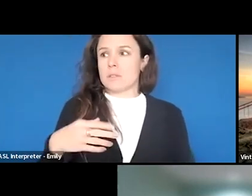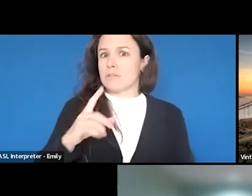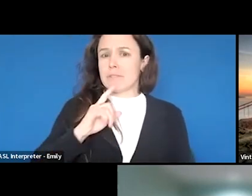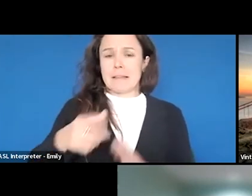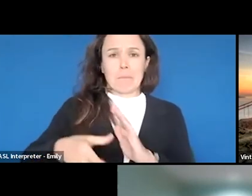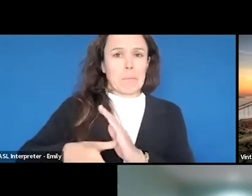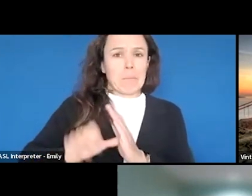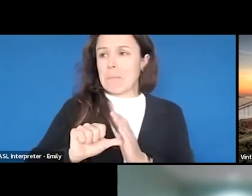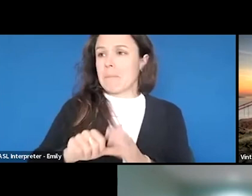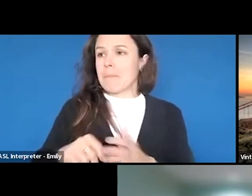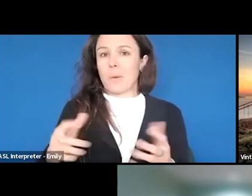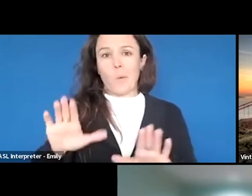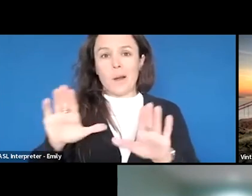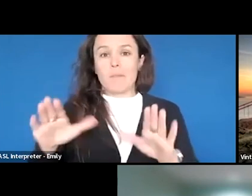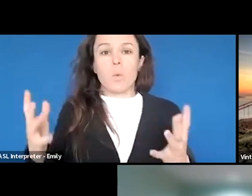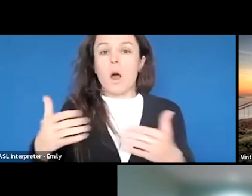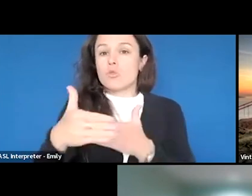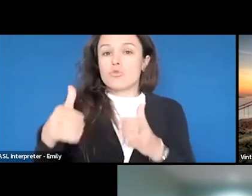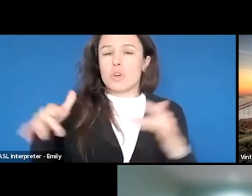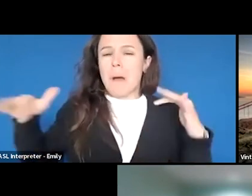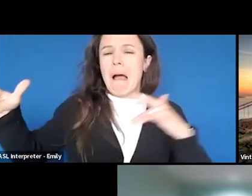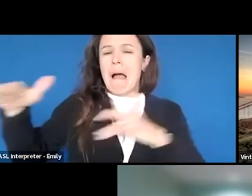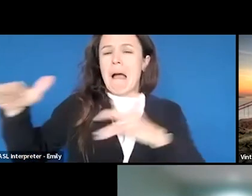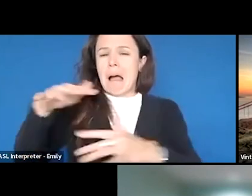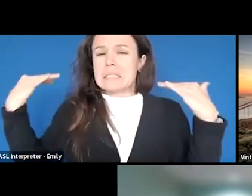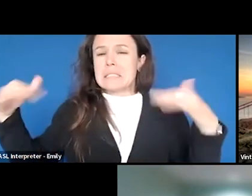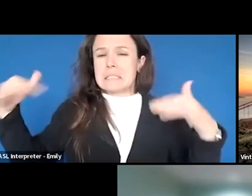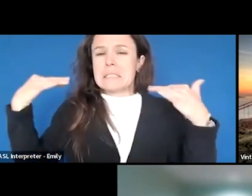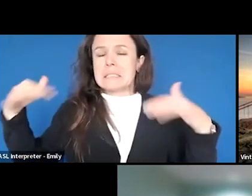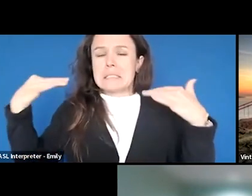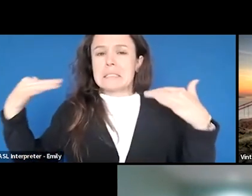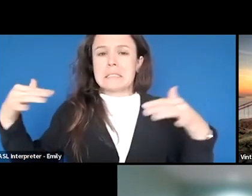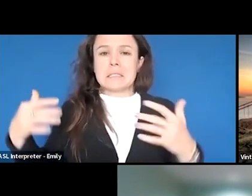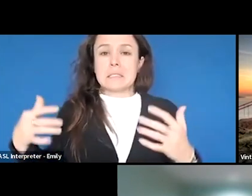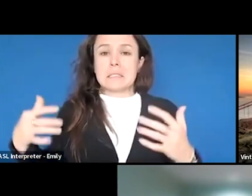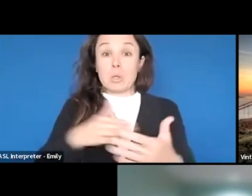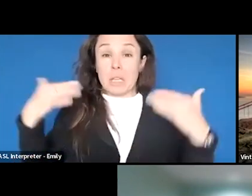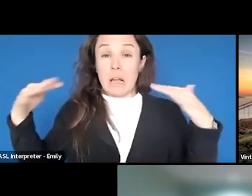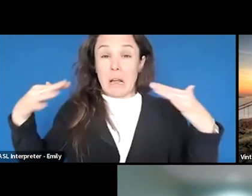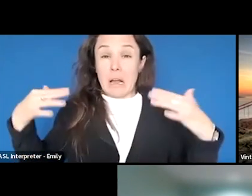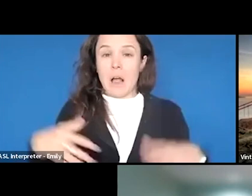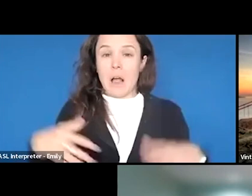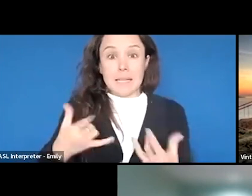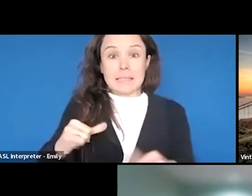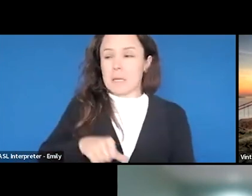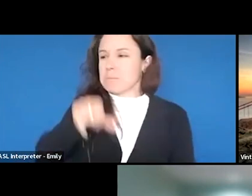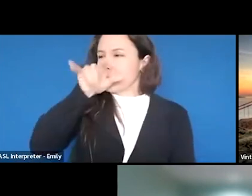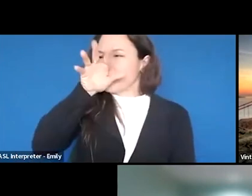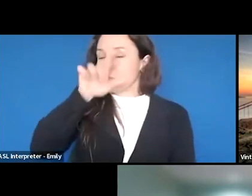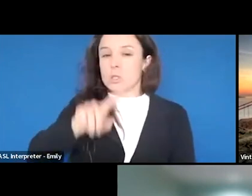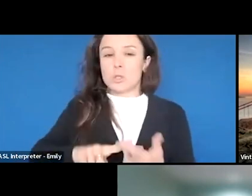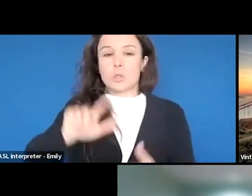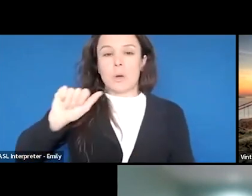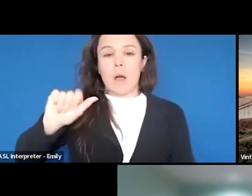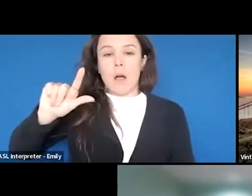in a noisy room with some music going on, I can call out and say "Alexa, what's the weather?" and